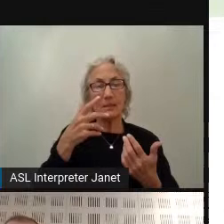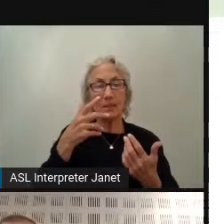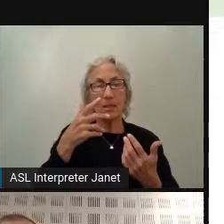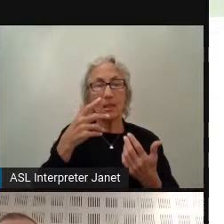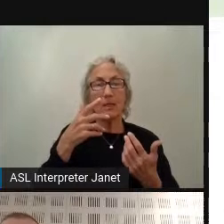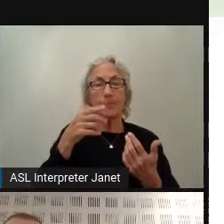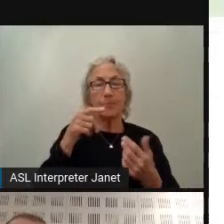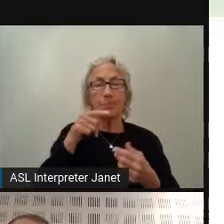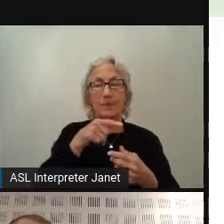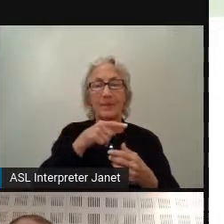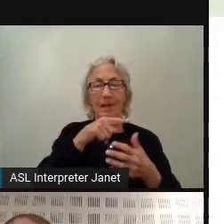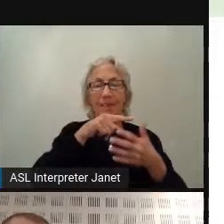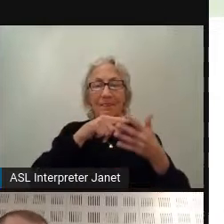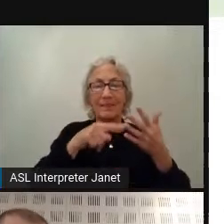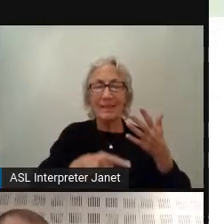But again,